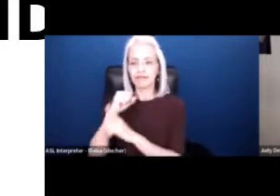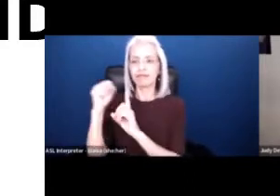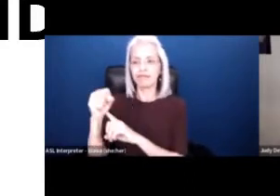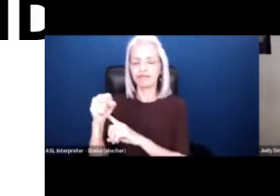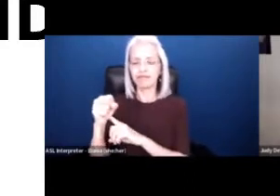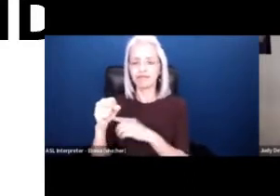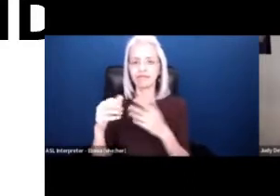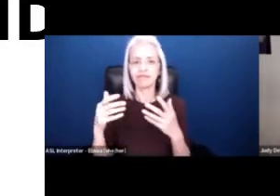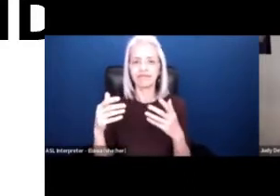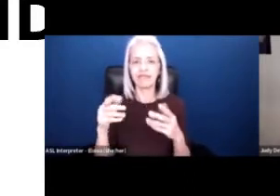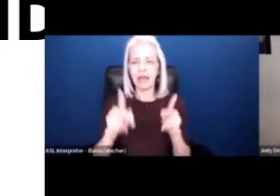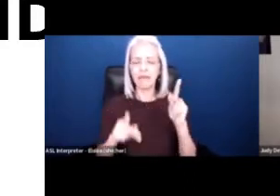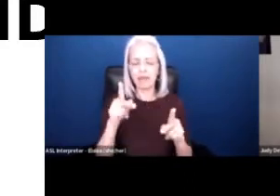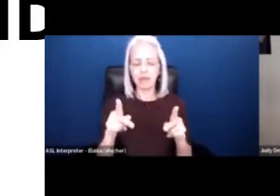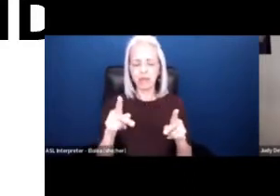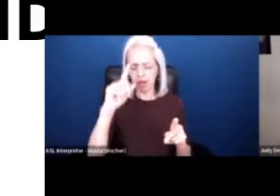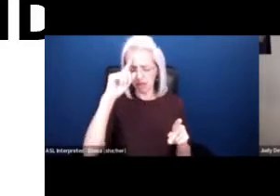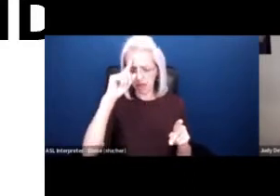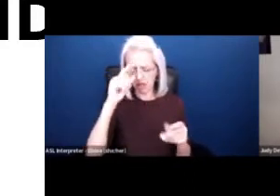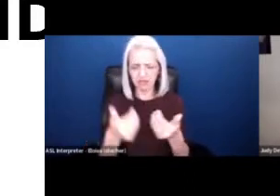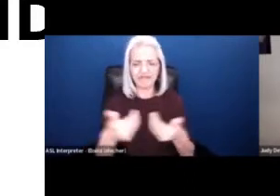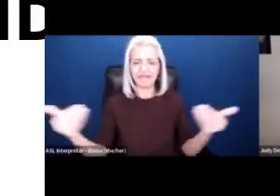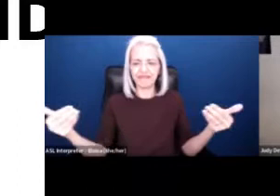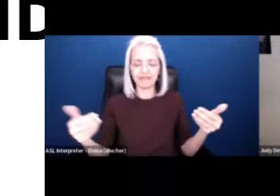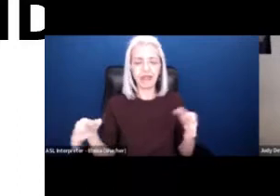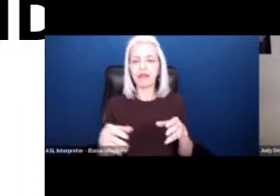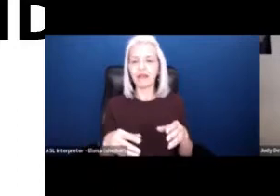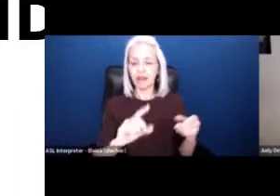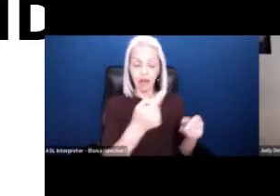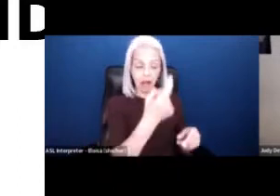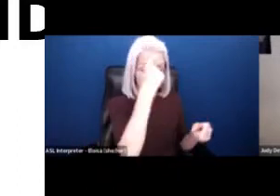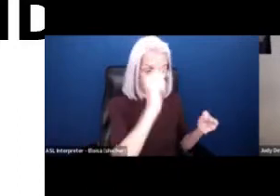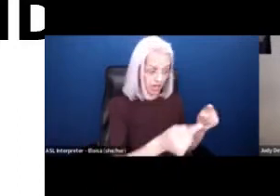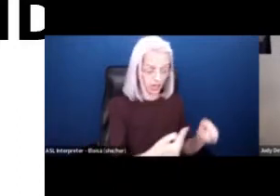people's mind between behavioral health and physical conditions and medical conditions. So I